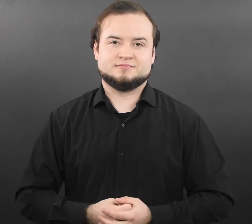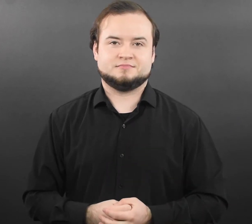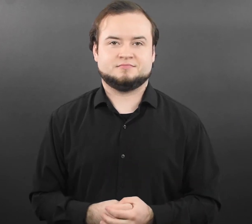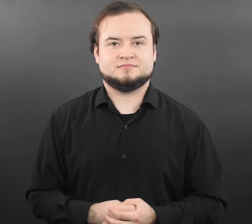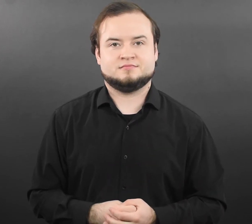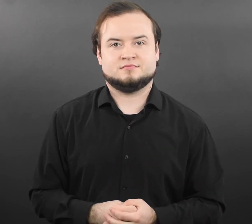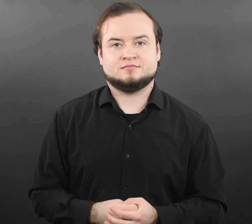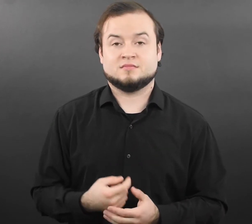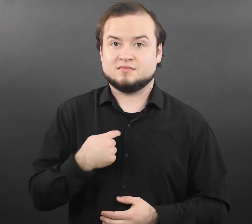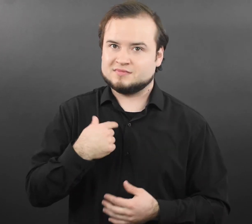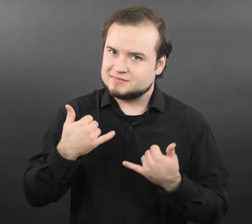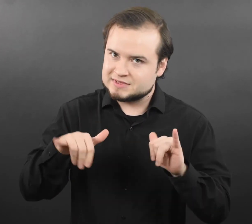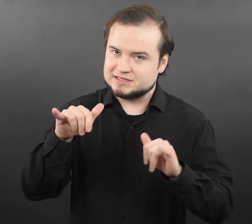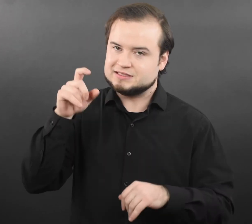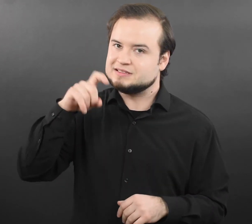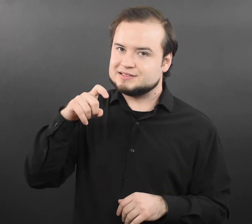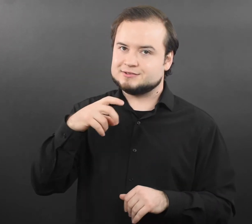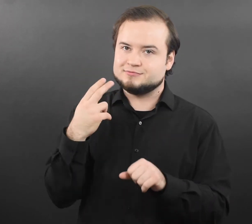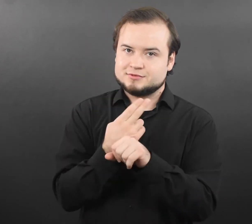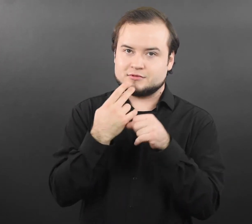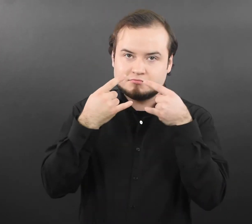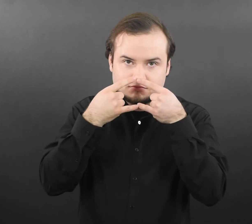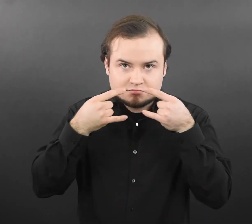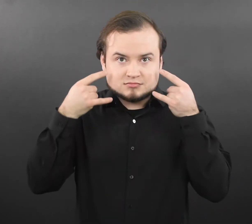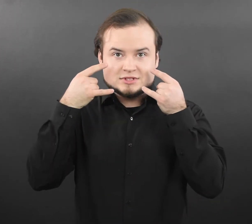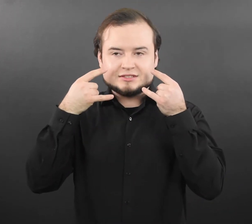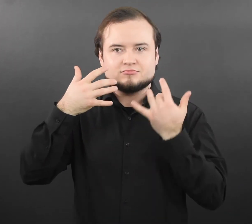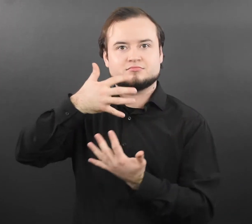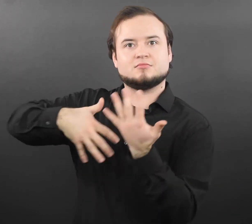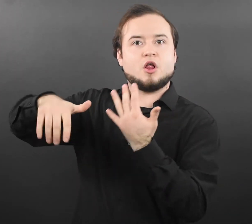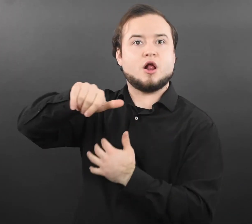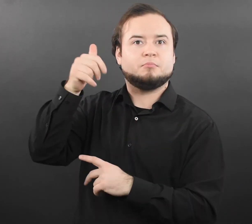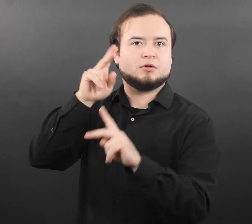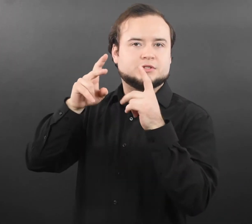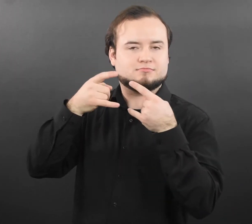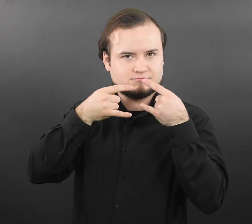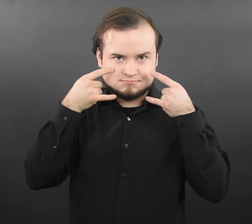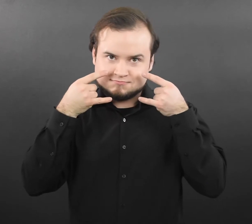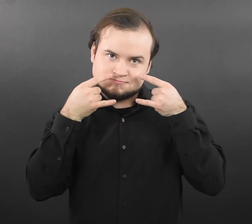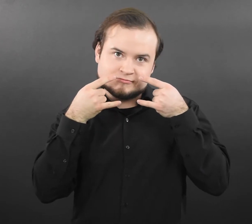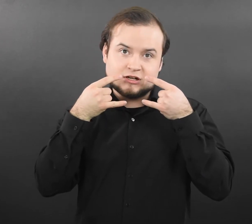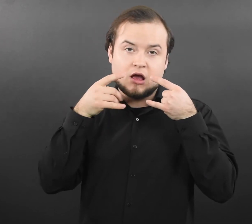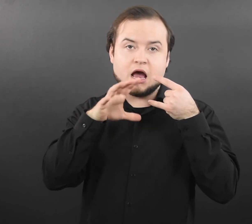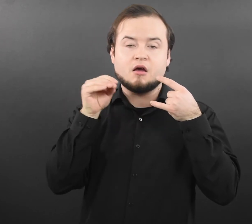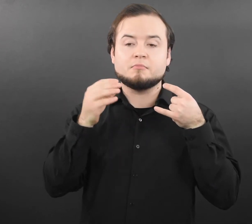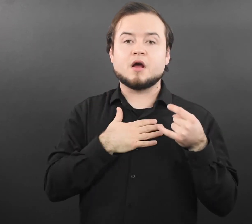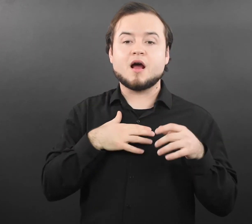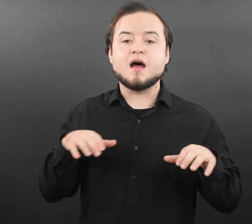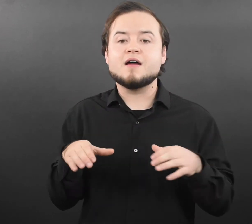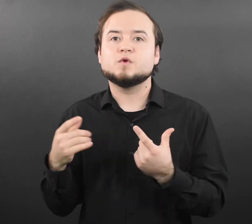I still need to wear a mask around others and limit some activities until (10 days